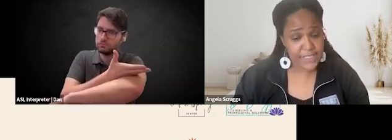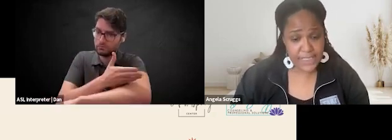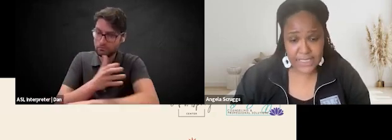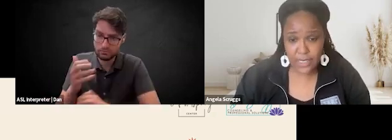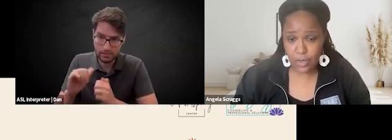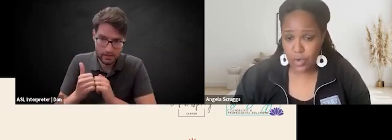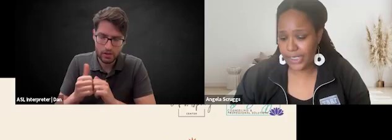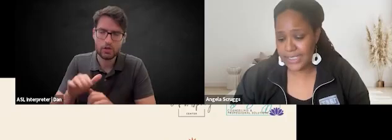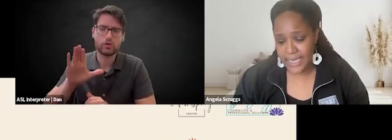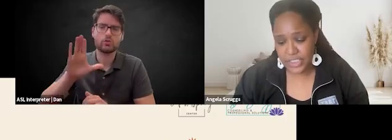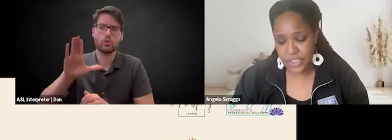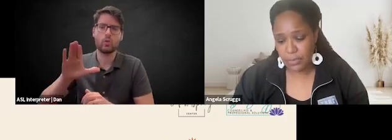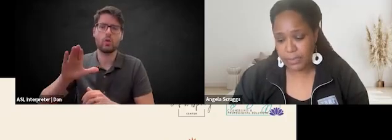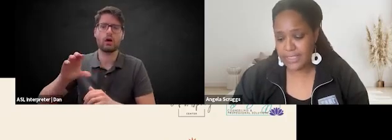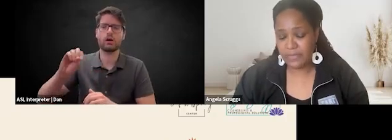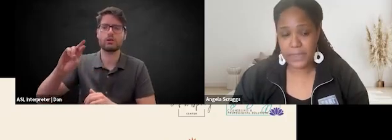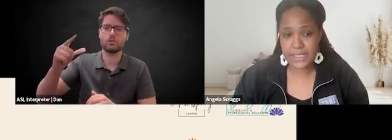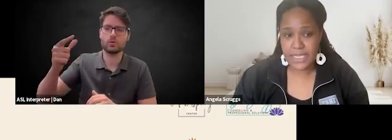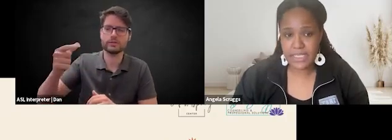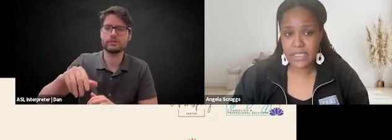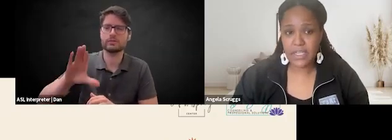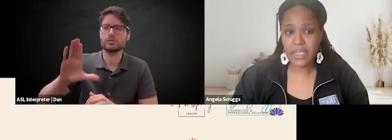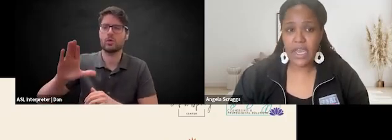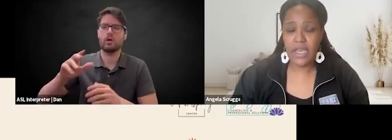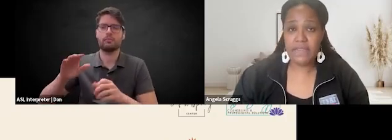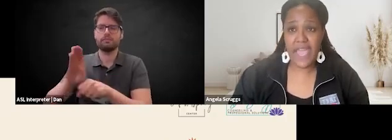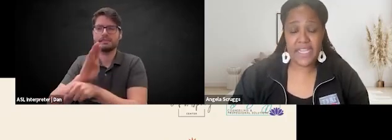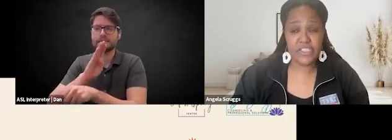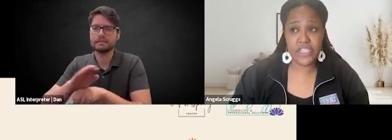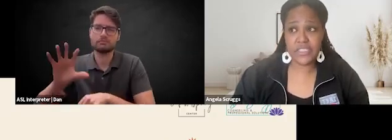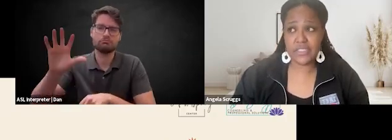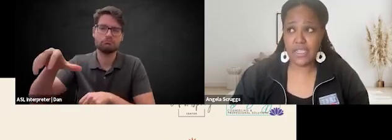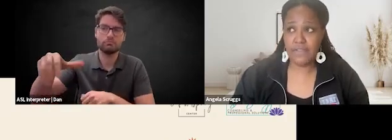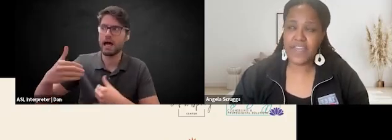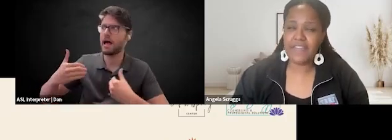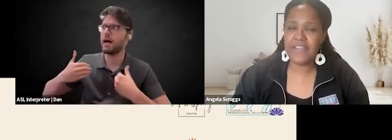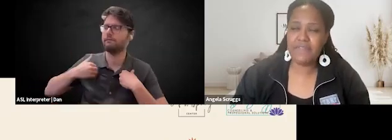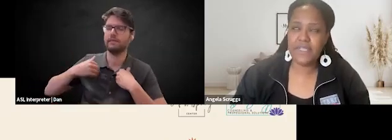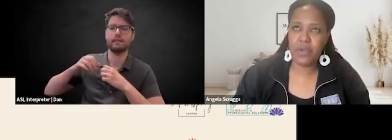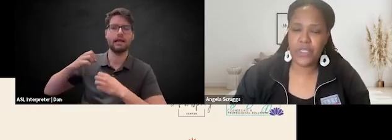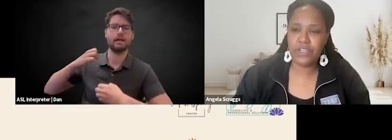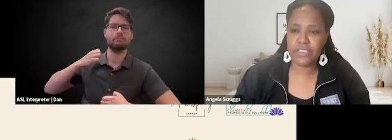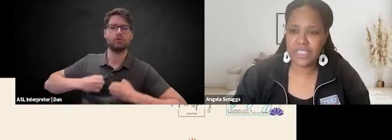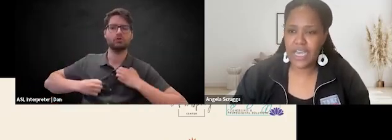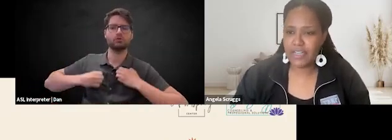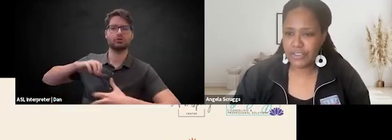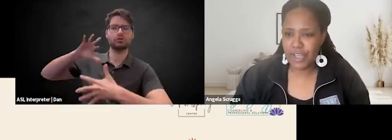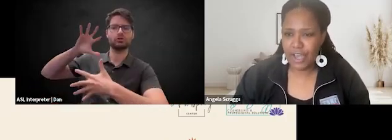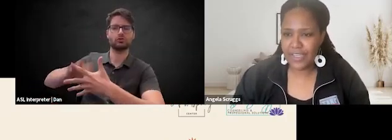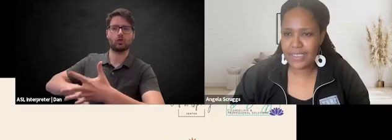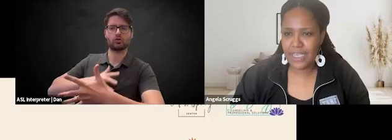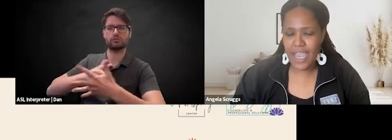facility, or organization, or place of business that can just-- If you-- I think of it like when you go to the doctor's office